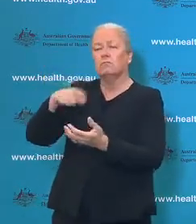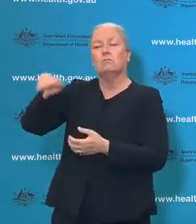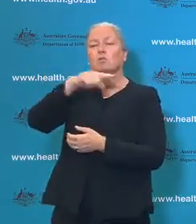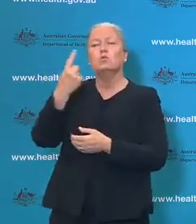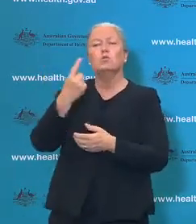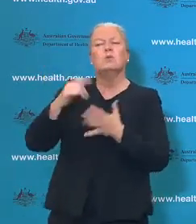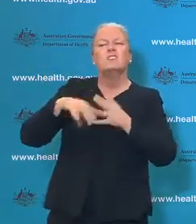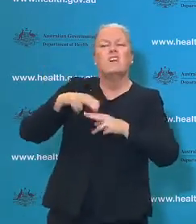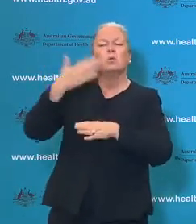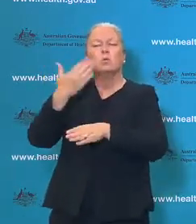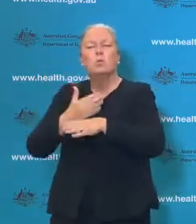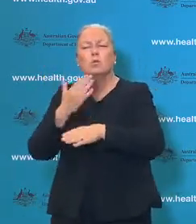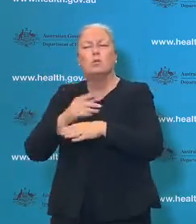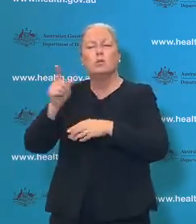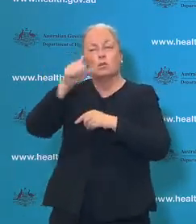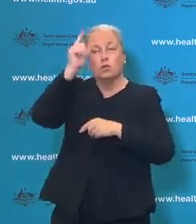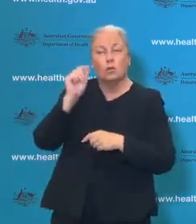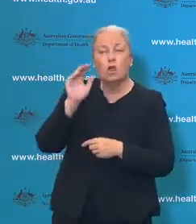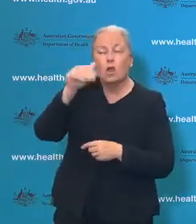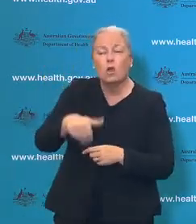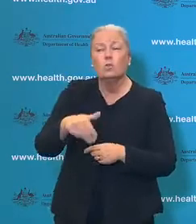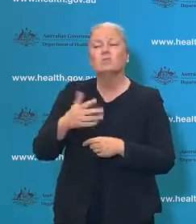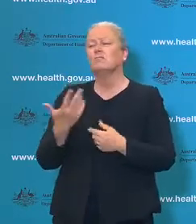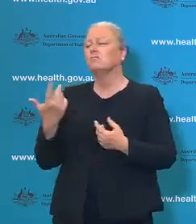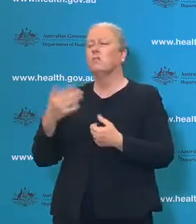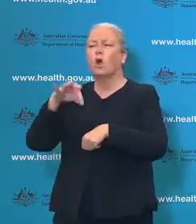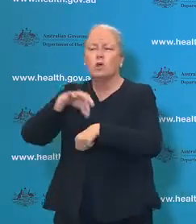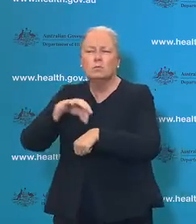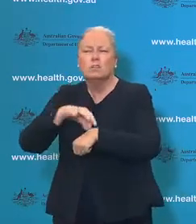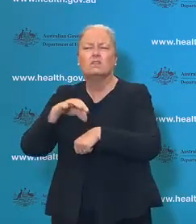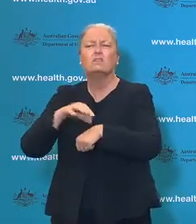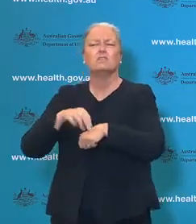care and in primary health care including general practice community